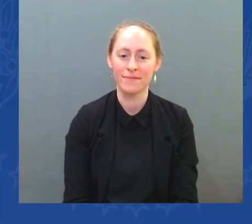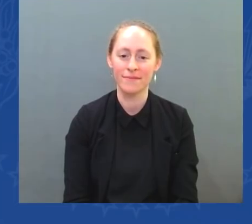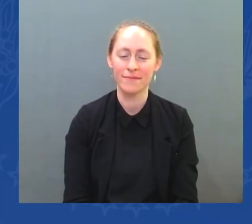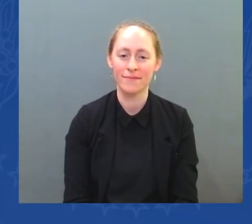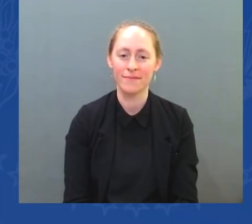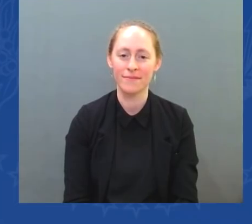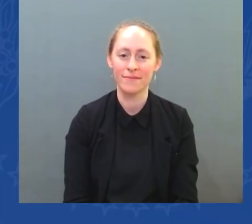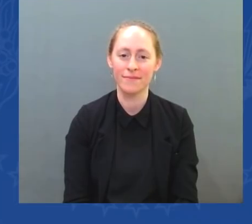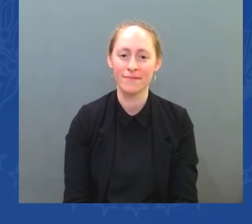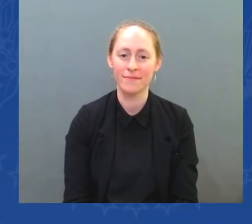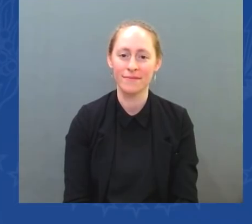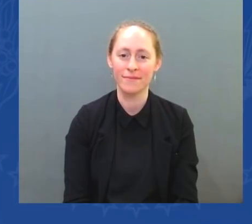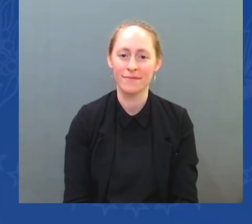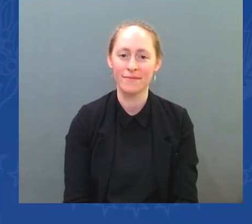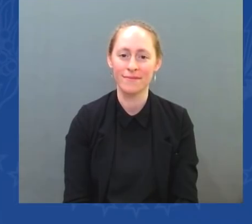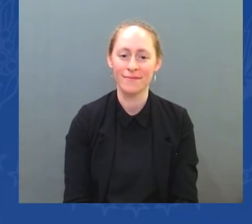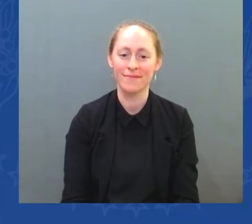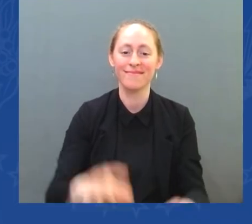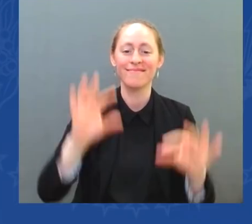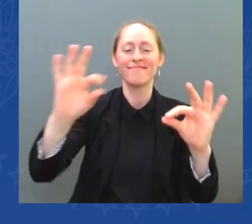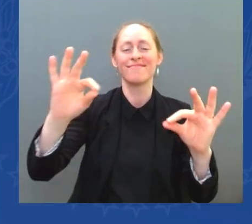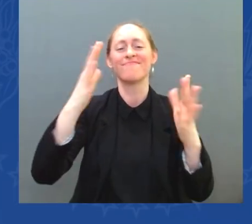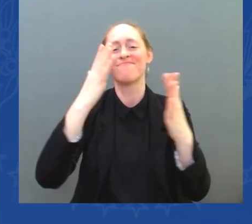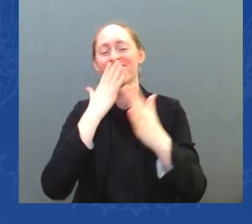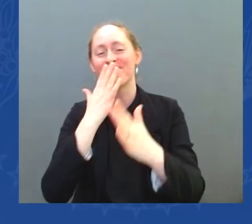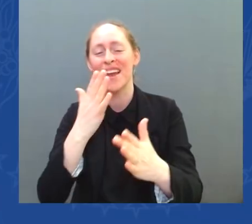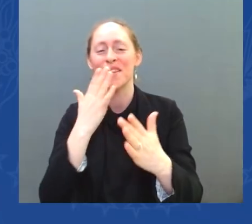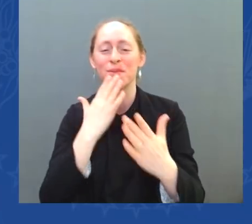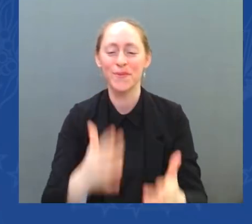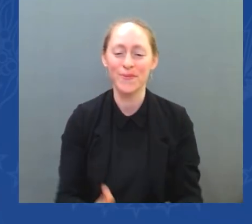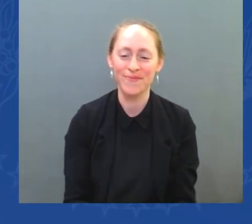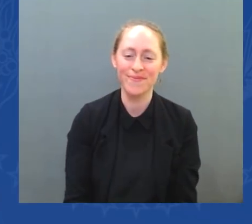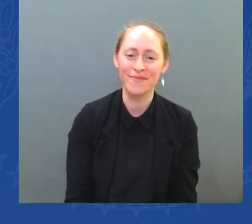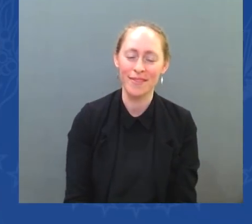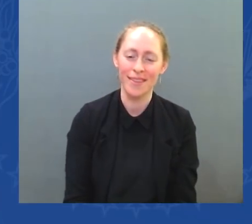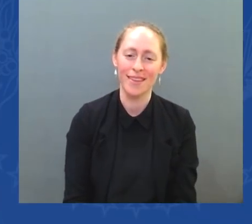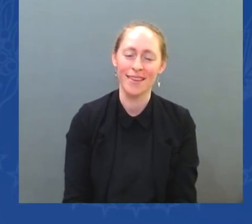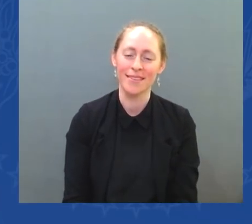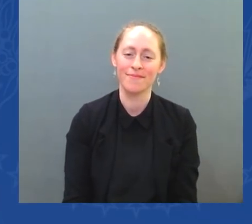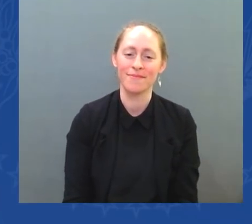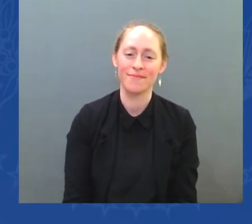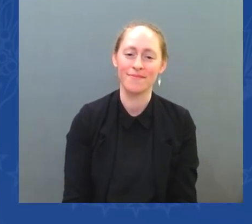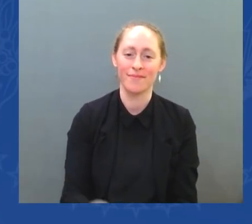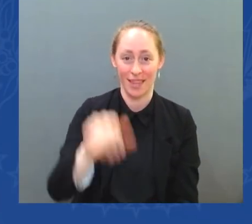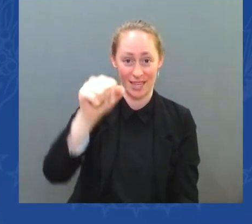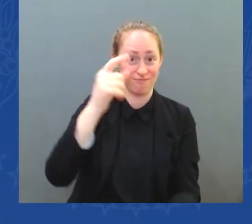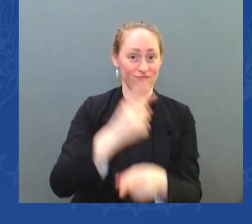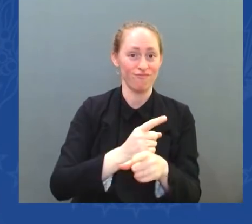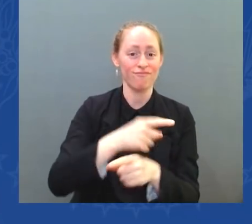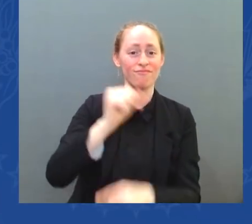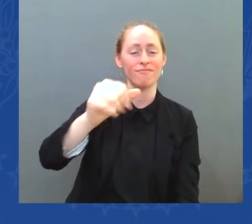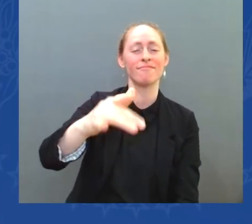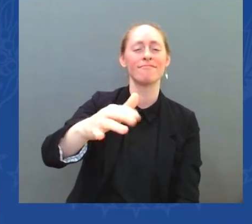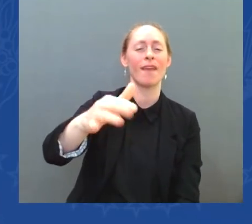Now, as I was campaigning here in Iowa and made that commitment -- I don't think anybody heard, but we're back. We're back.